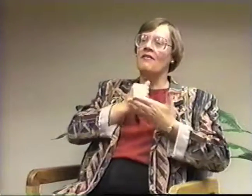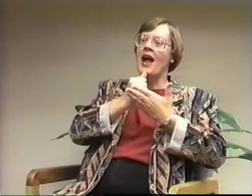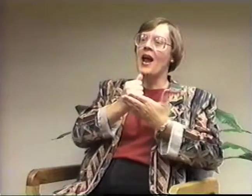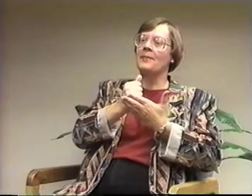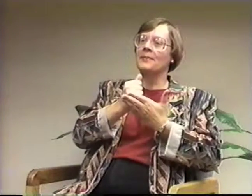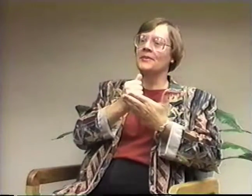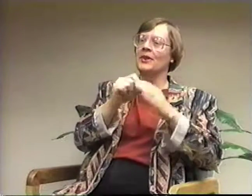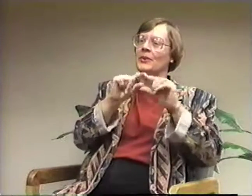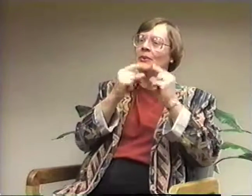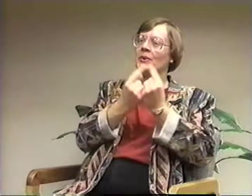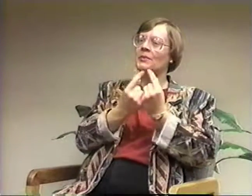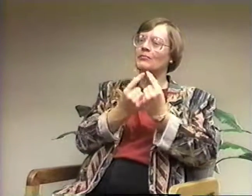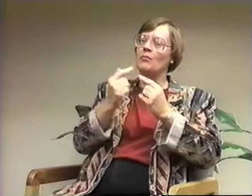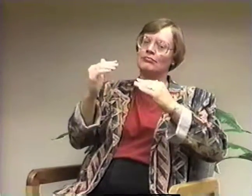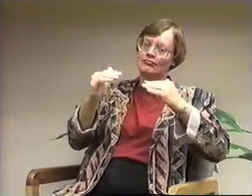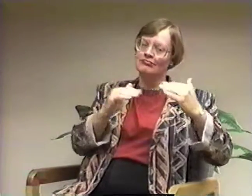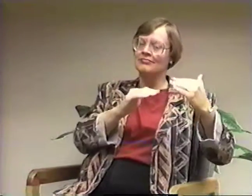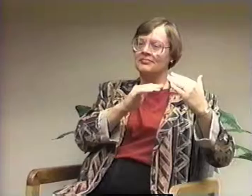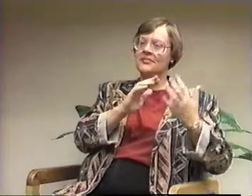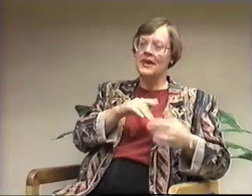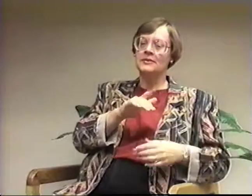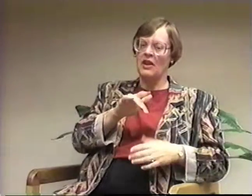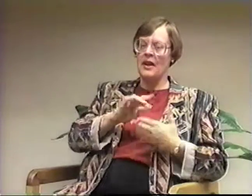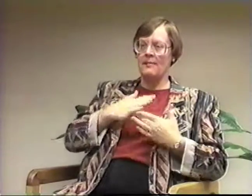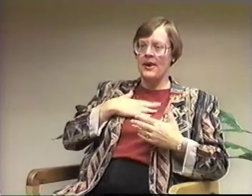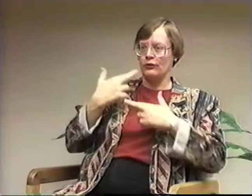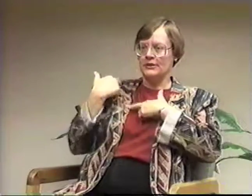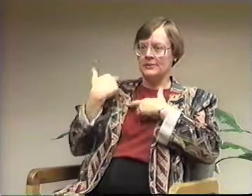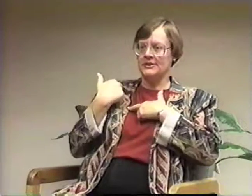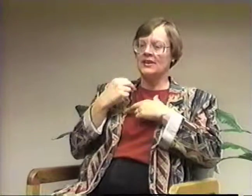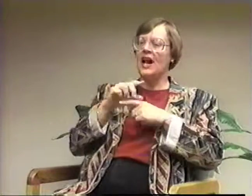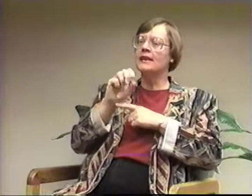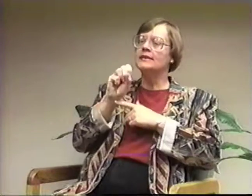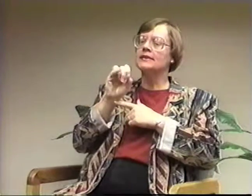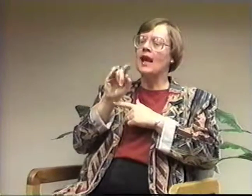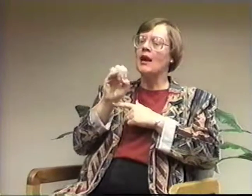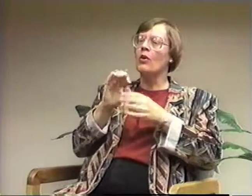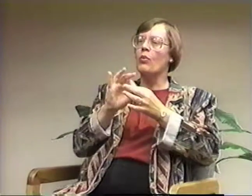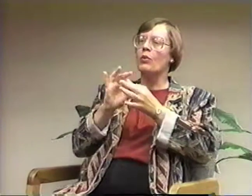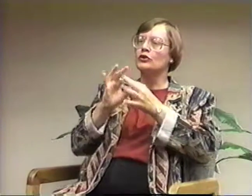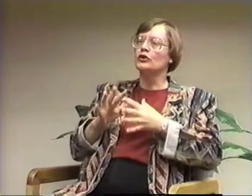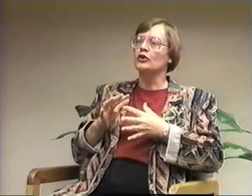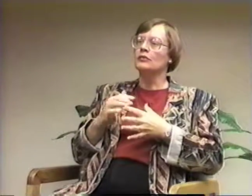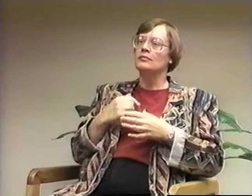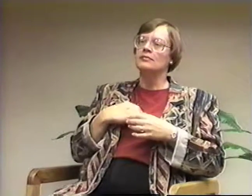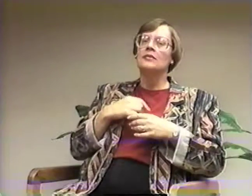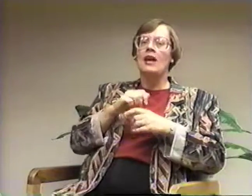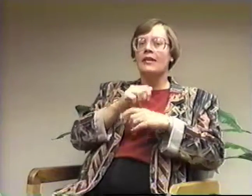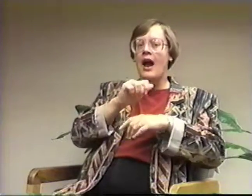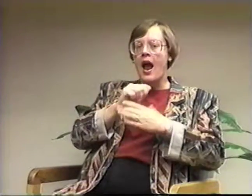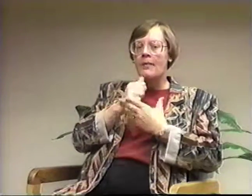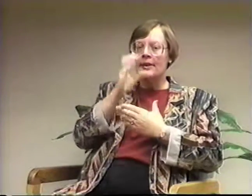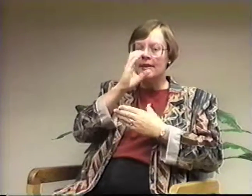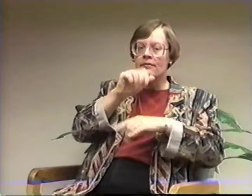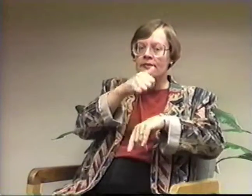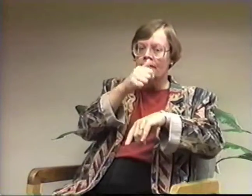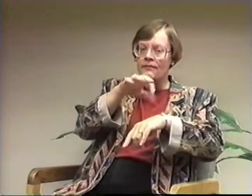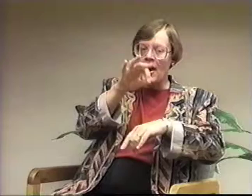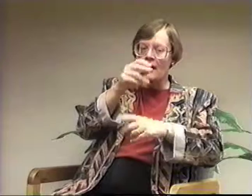They become the leaders of the group and they are peers within that group. My responsibility is site coordinator,